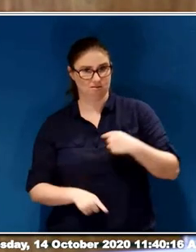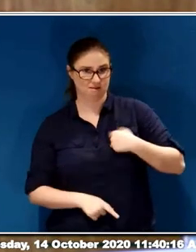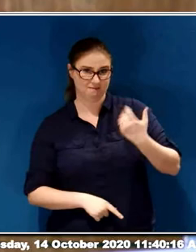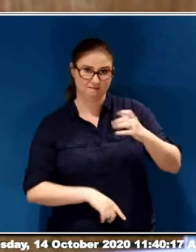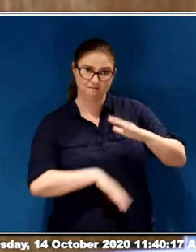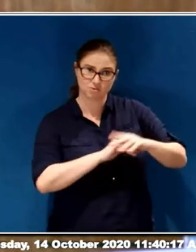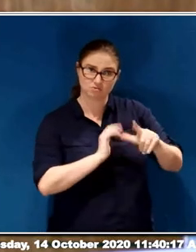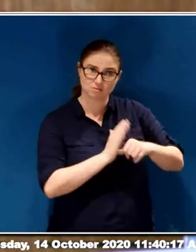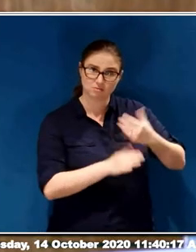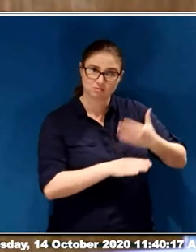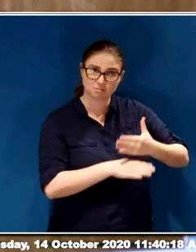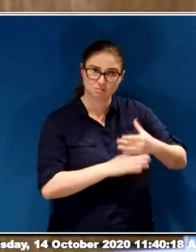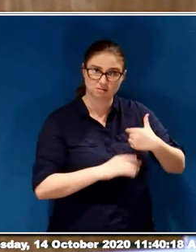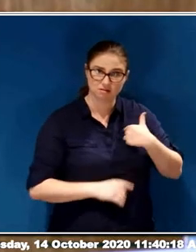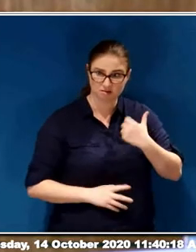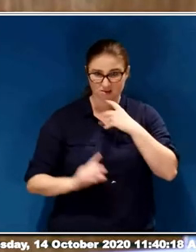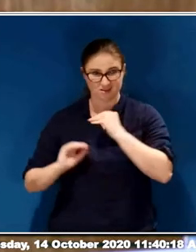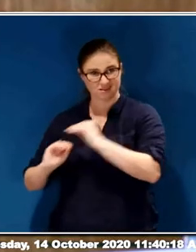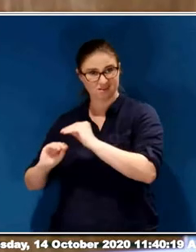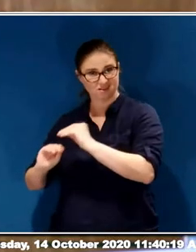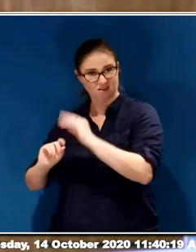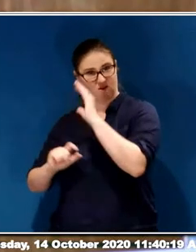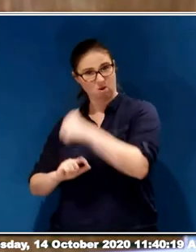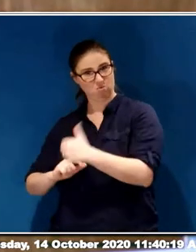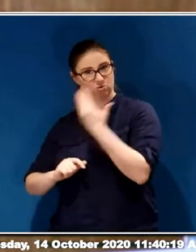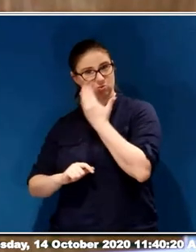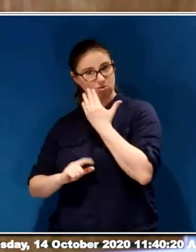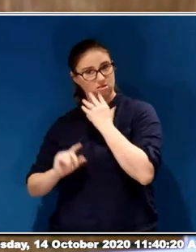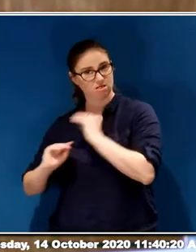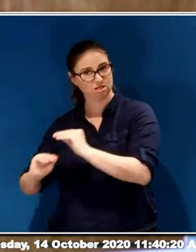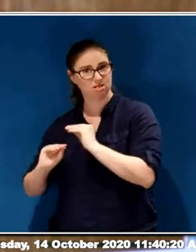So we worked to try to find another placement for Kobe.